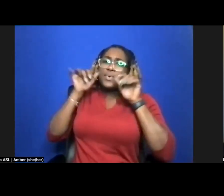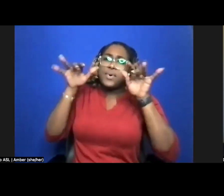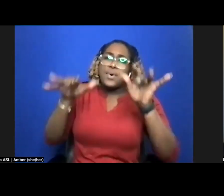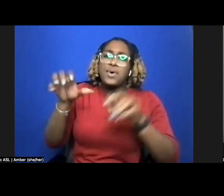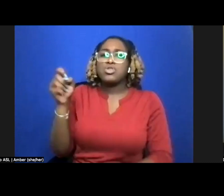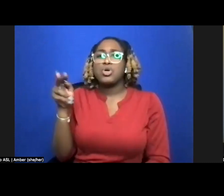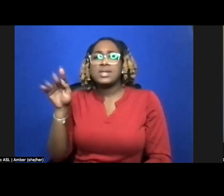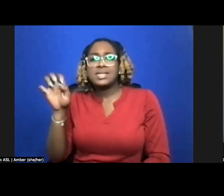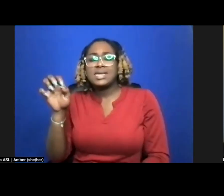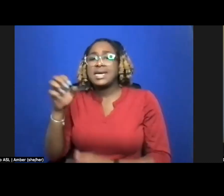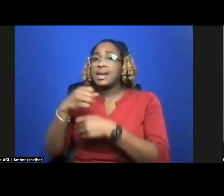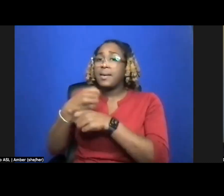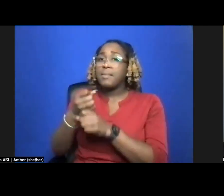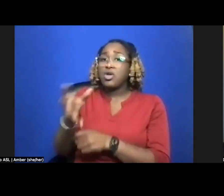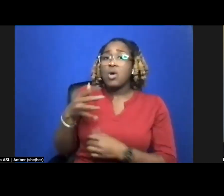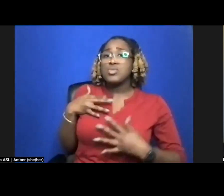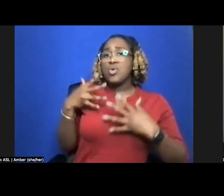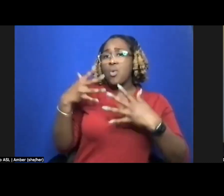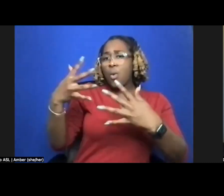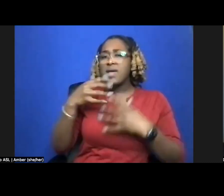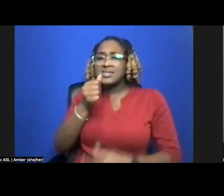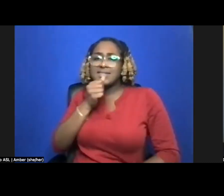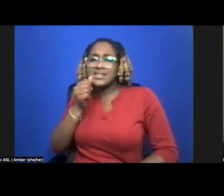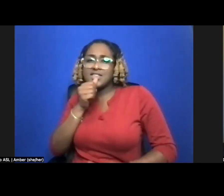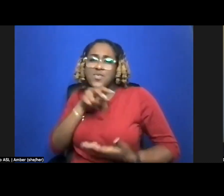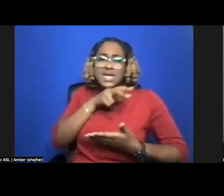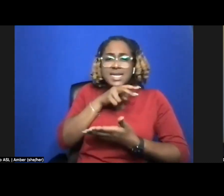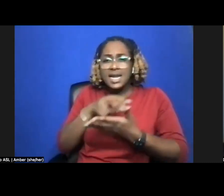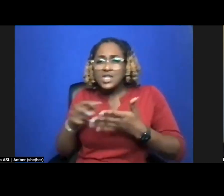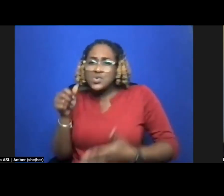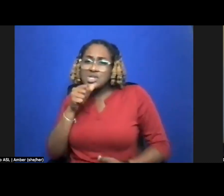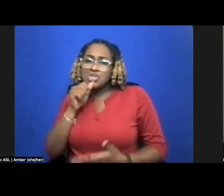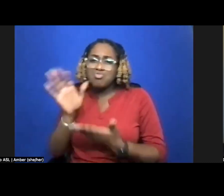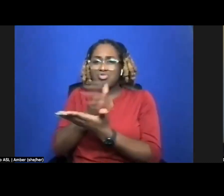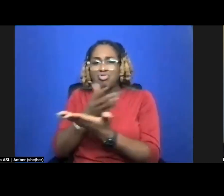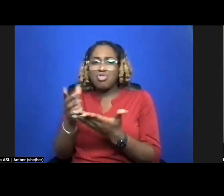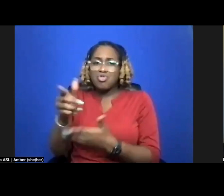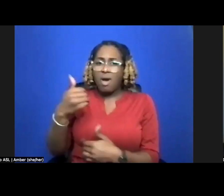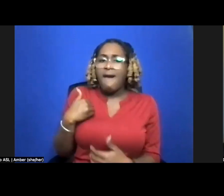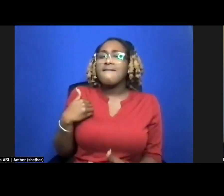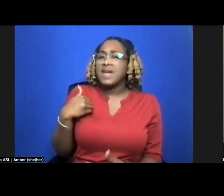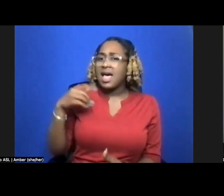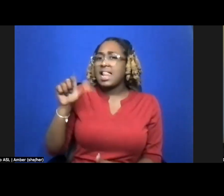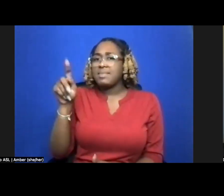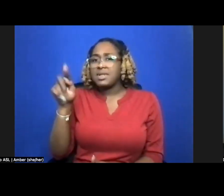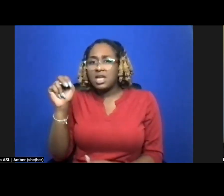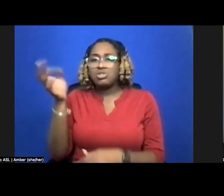do a silent dance to a secret song. mama say you got lamentation on you. mama say therefore we chose you.